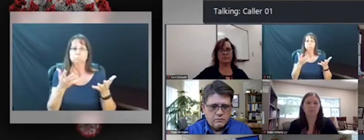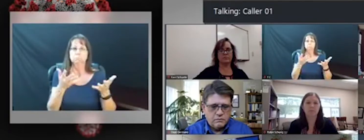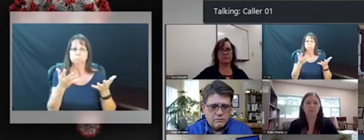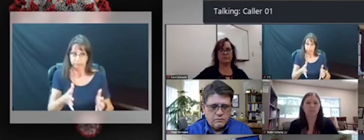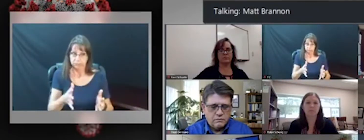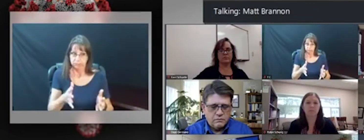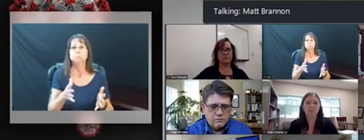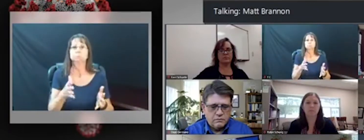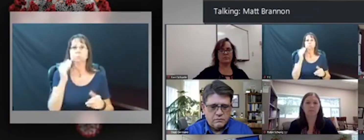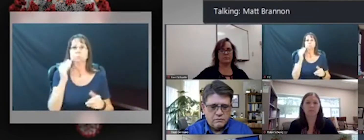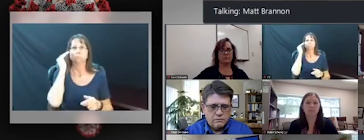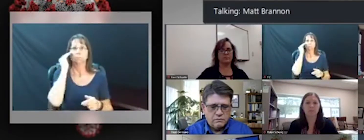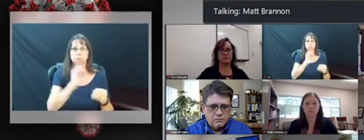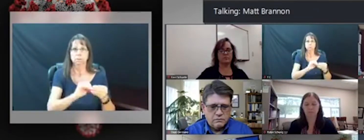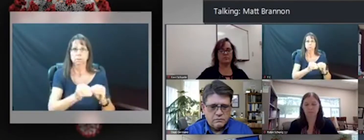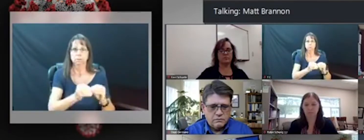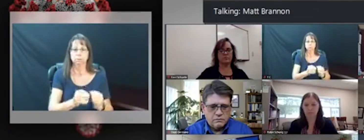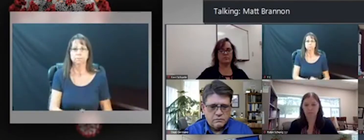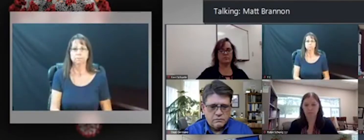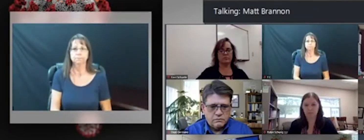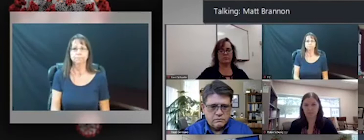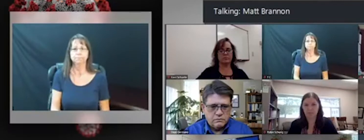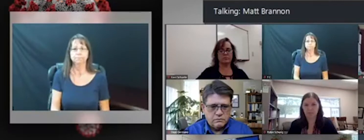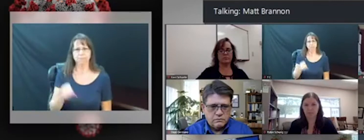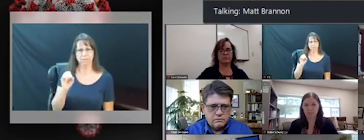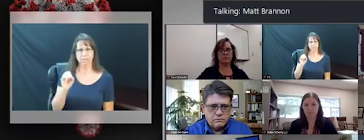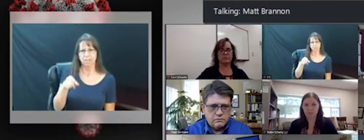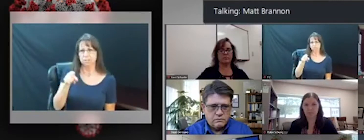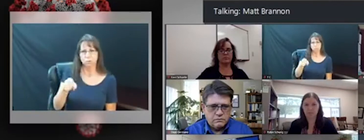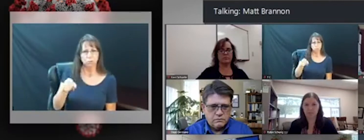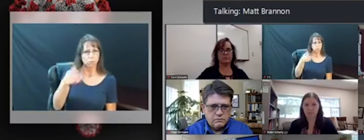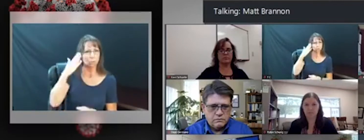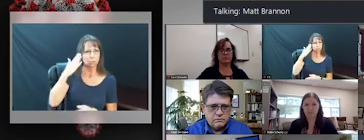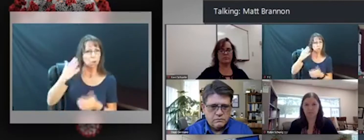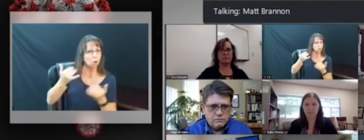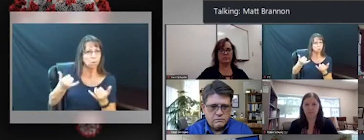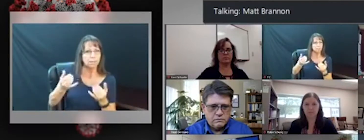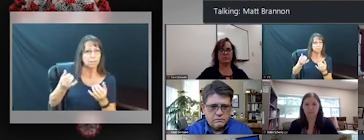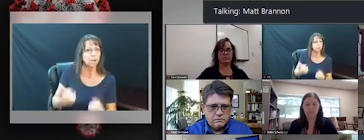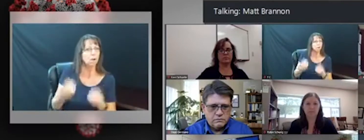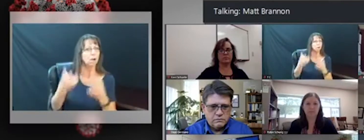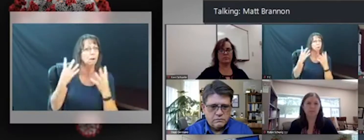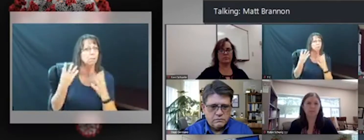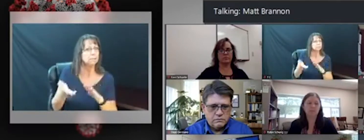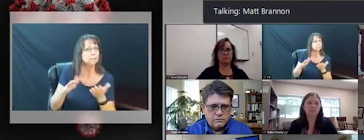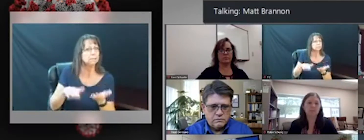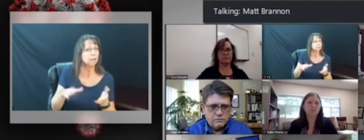OK, so, the county doesn't really currently know how many deaths are connected to Windsor care home.